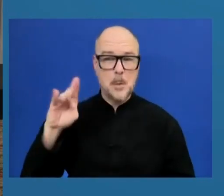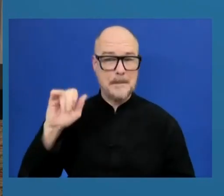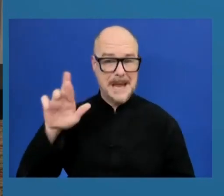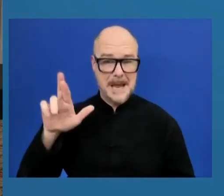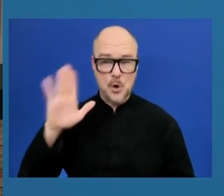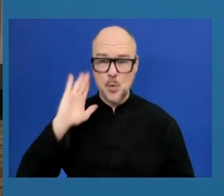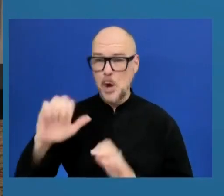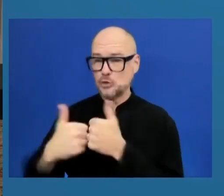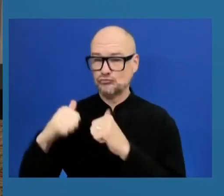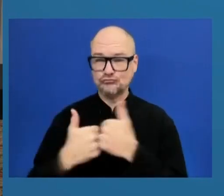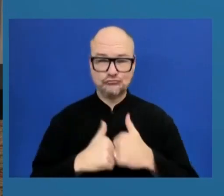but I've got a job to do.